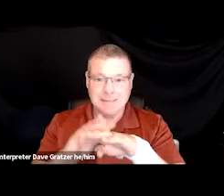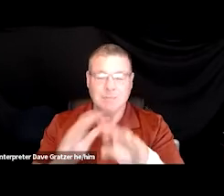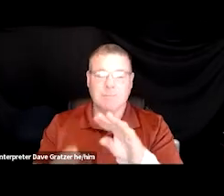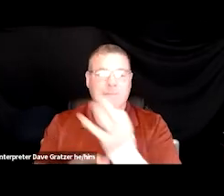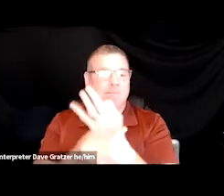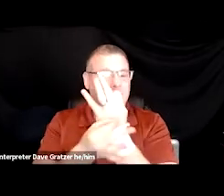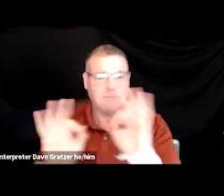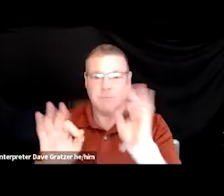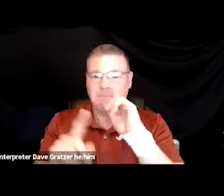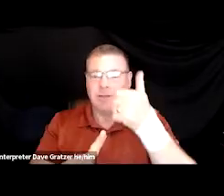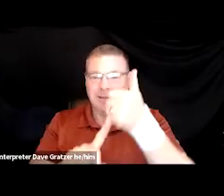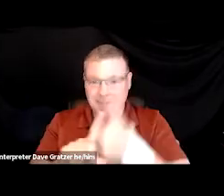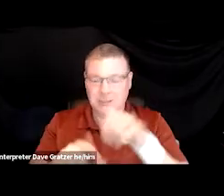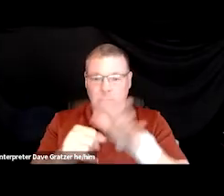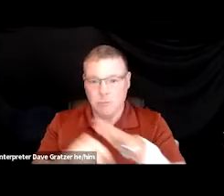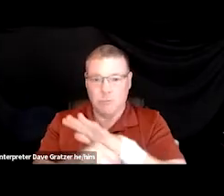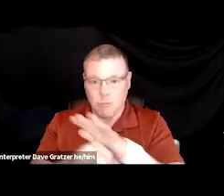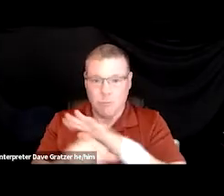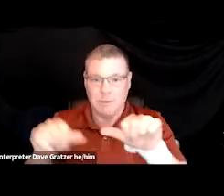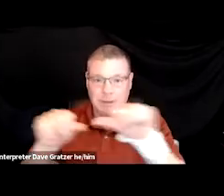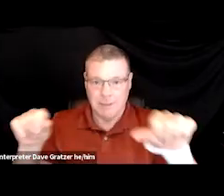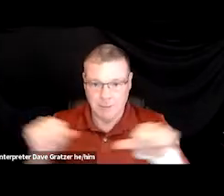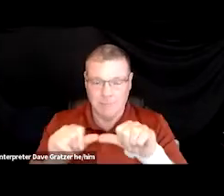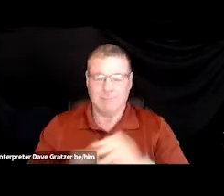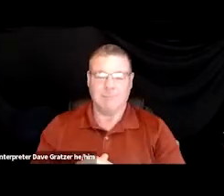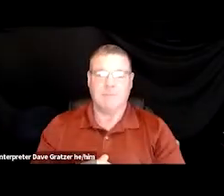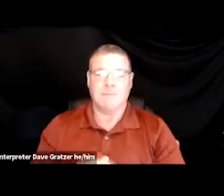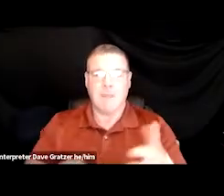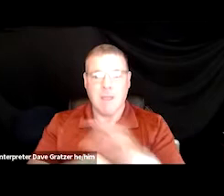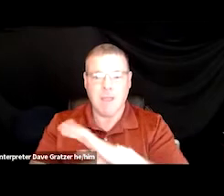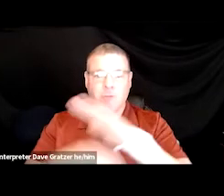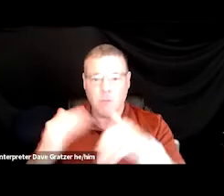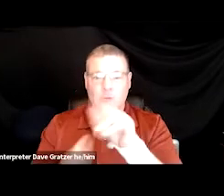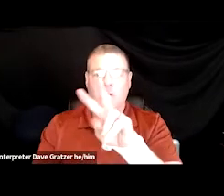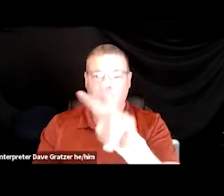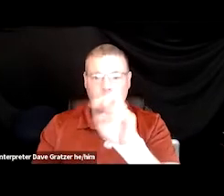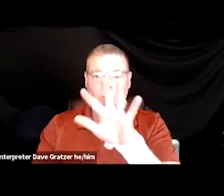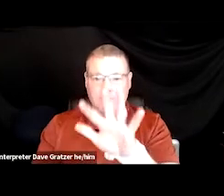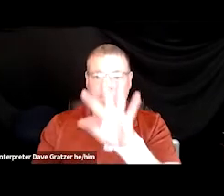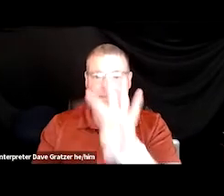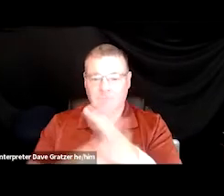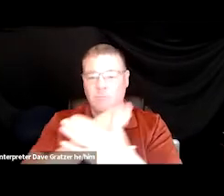throughout each local authority service area covering all 254 counties.